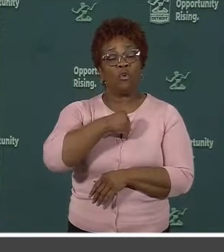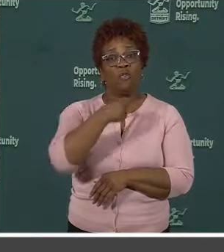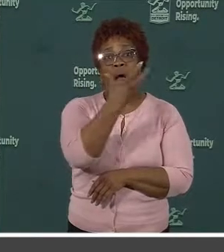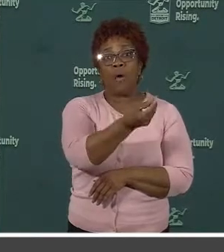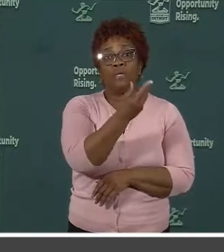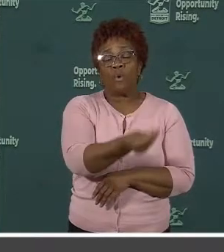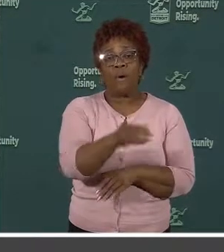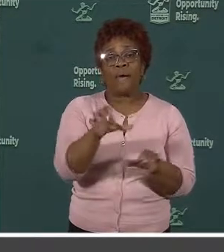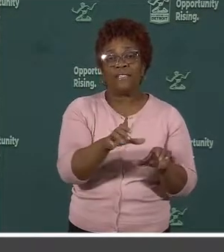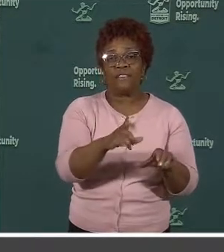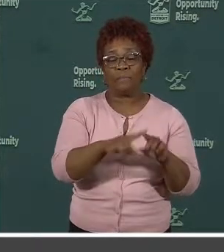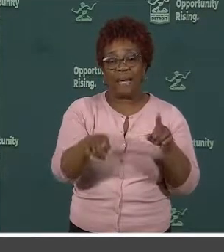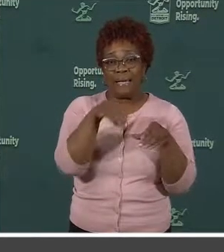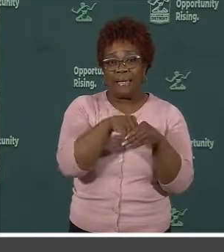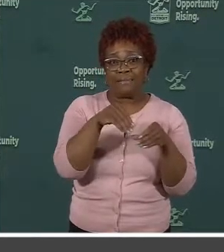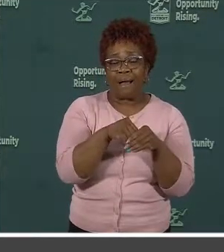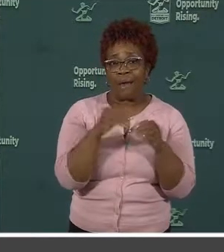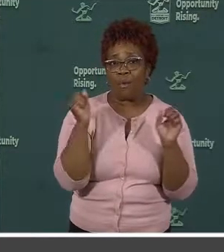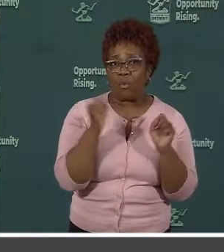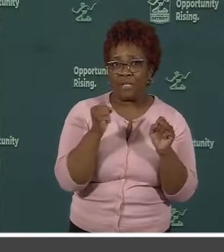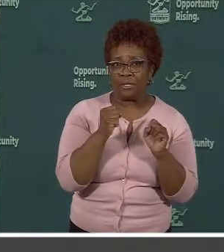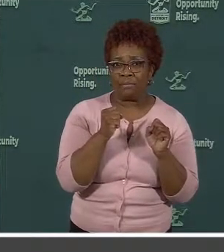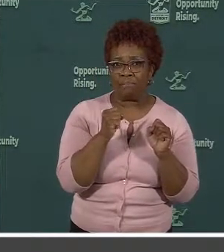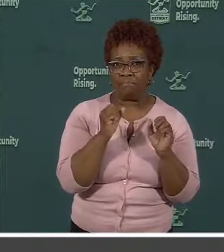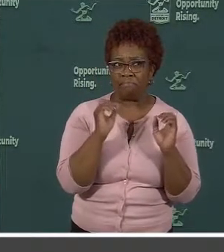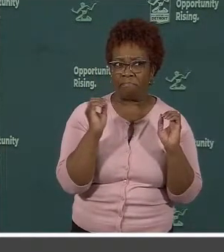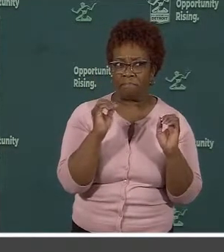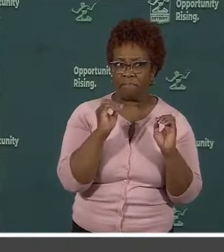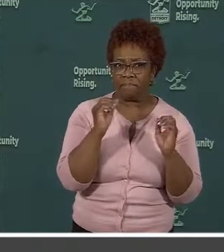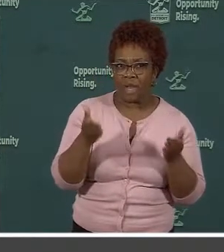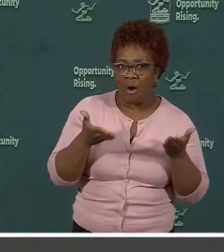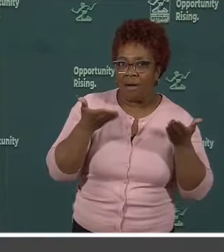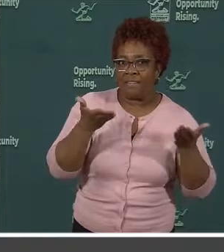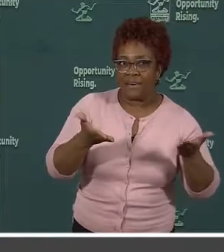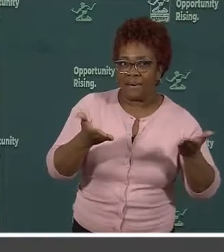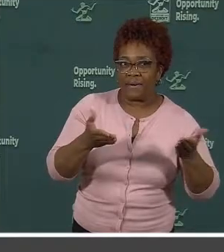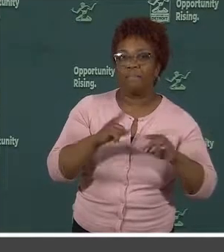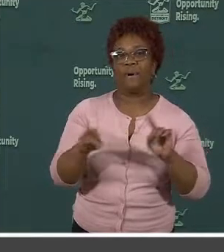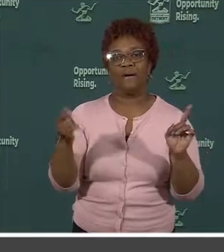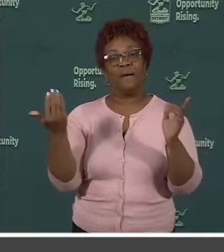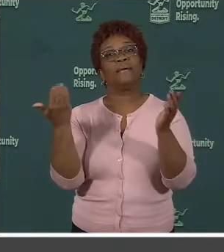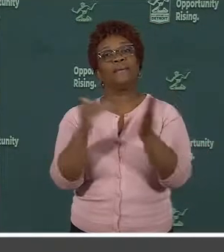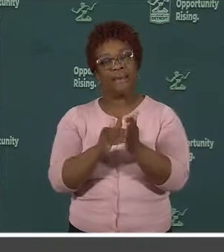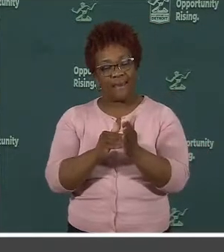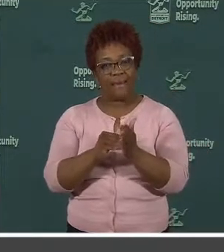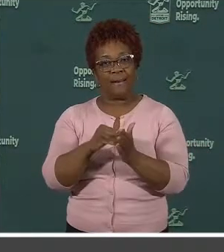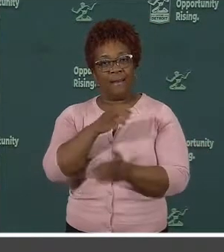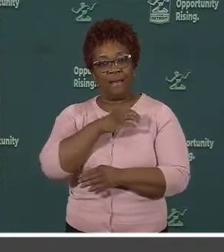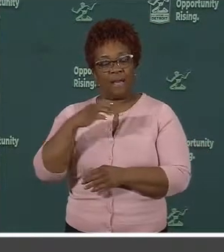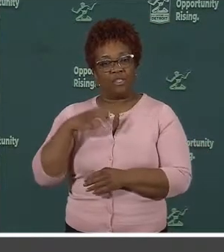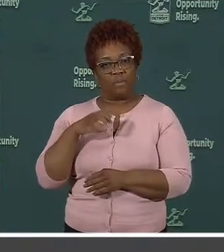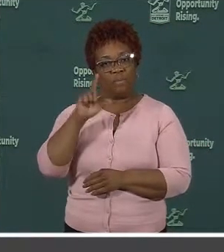INDOOR ACTIVITIES IN THE WINTER WE DON'T HAVE MUCH TO OFFER AND SO AGAIN WITH WITH COUNCIL MEMBER LETICIA JOHNSON WE'RE GOING TO BUILD A NEW SPORTS